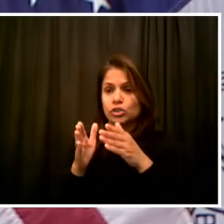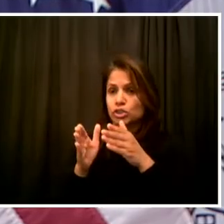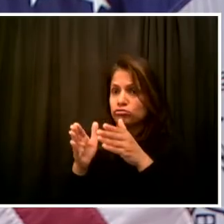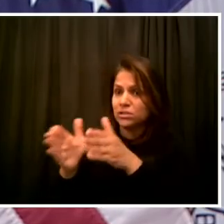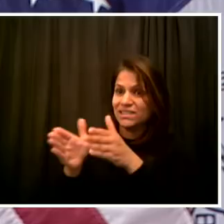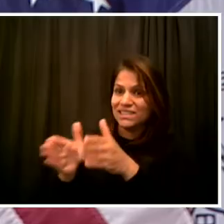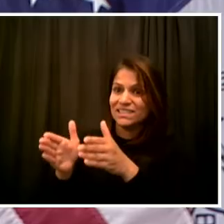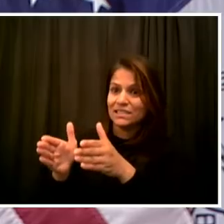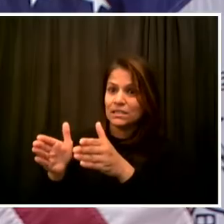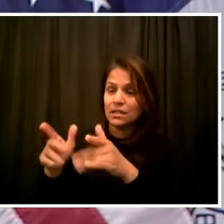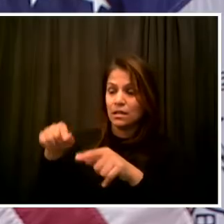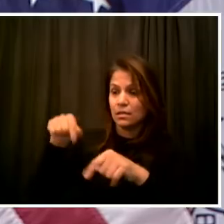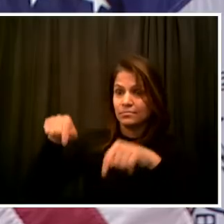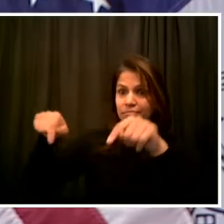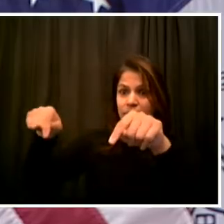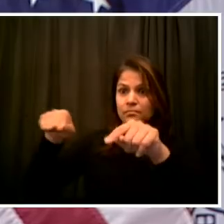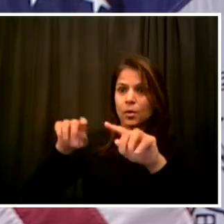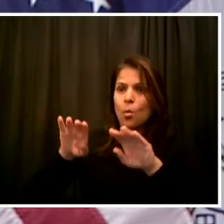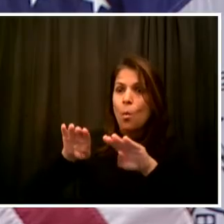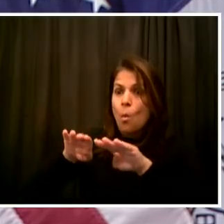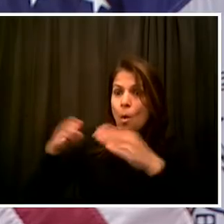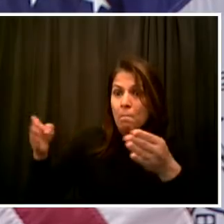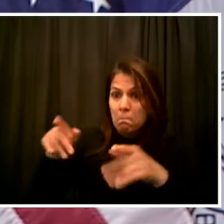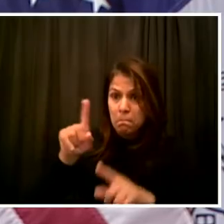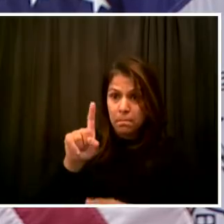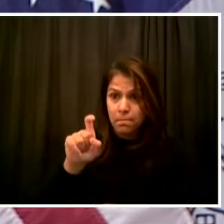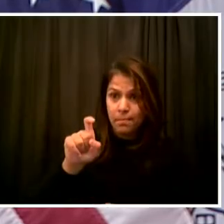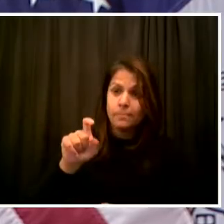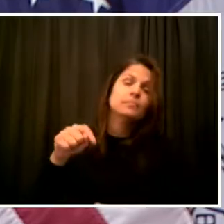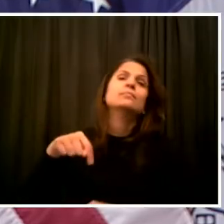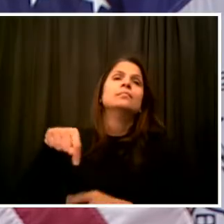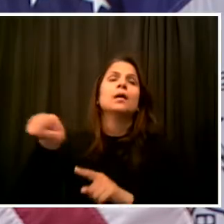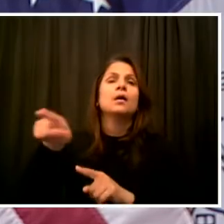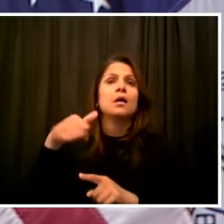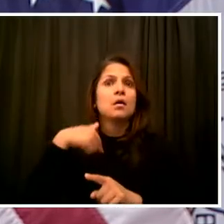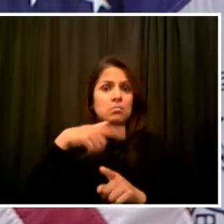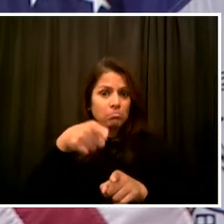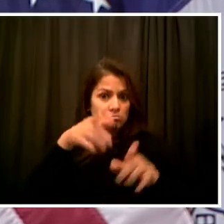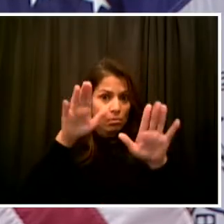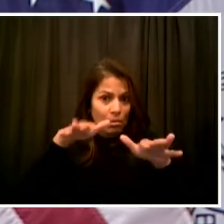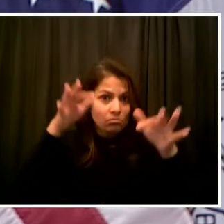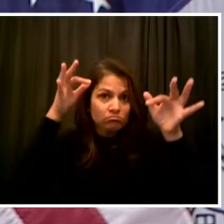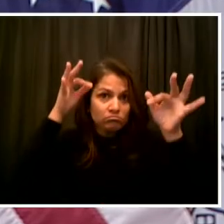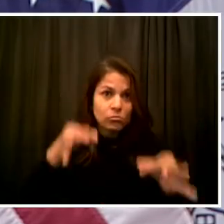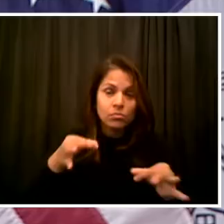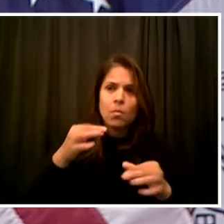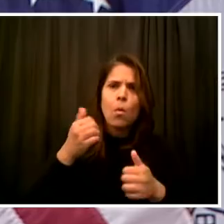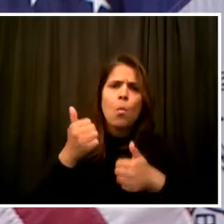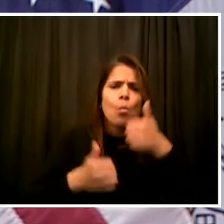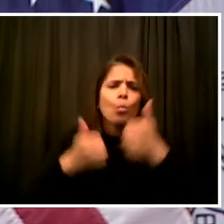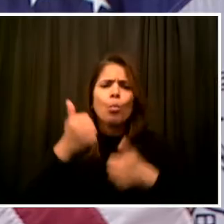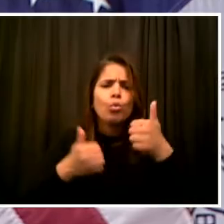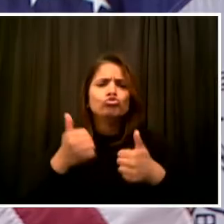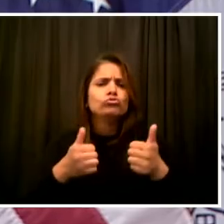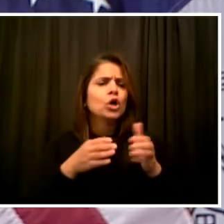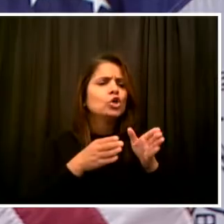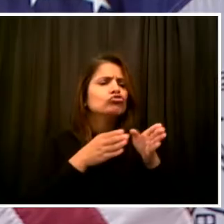RESTAURANTS AND CLOSING OFF STREETS, HAS T HE DECISION BEEN MADE ABOUT MOB STRET,E ARTHUR